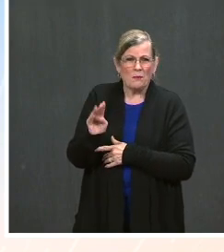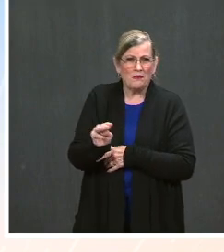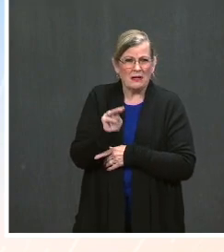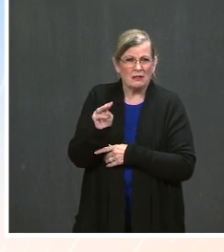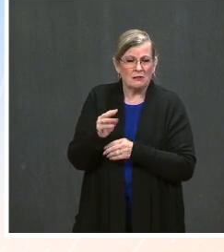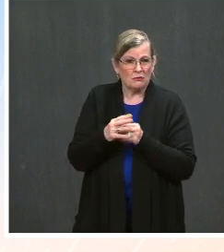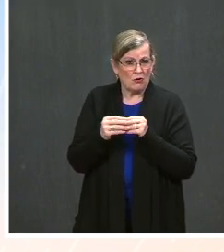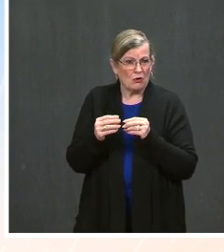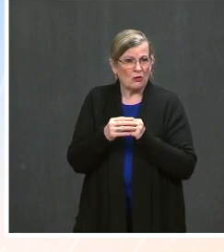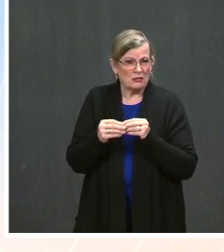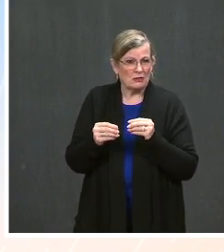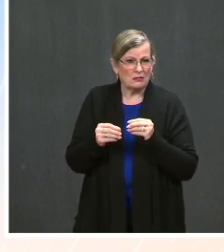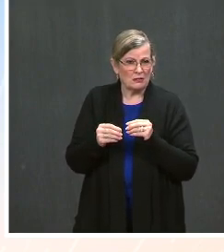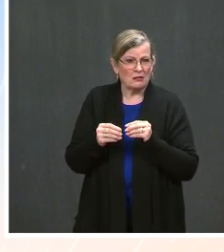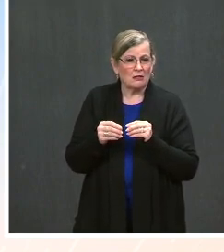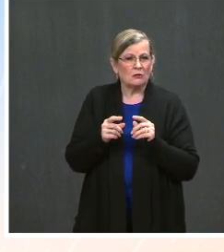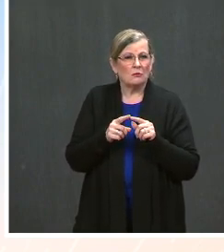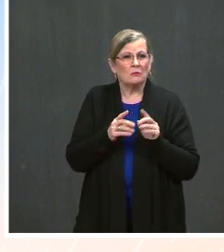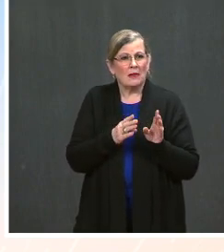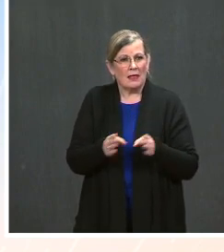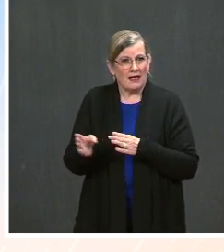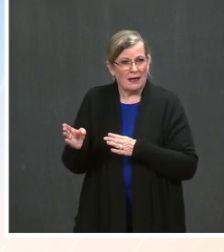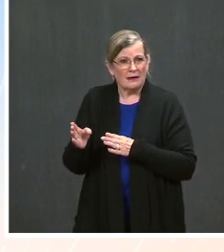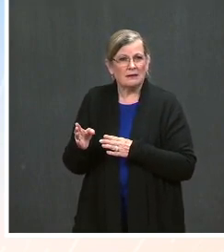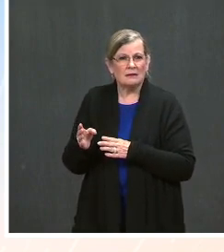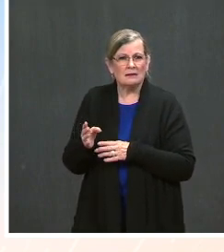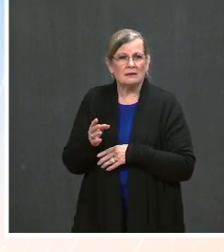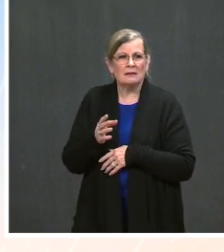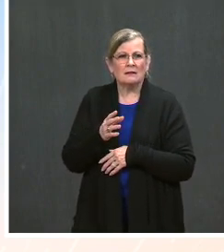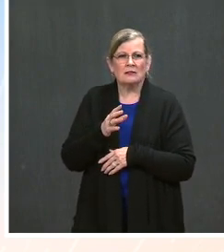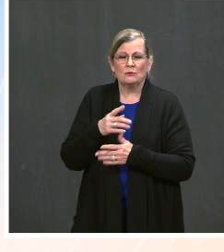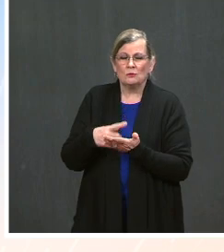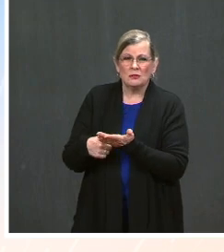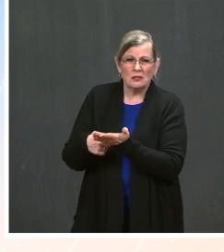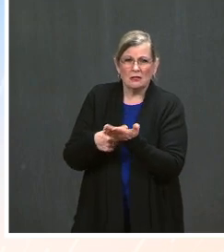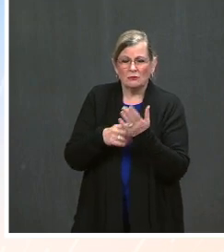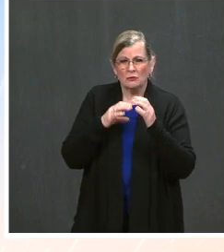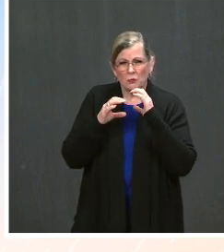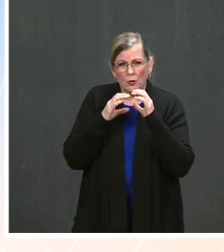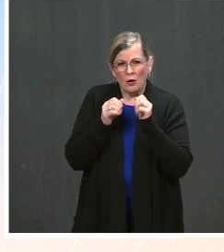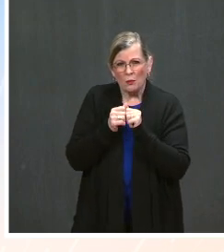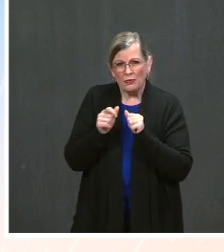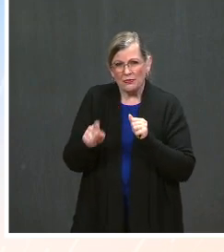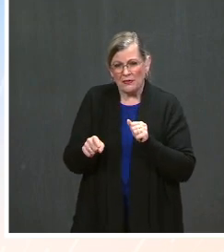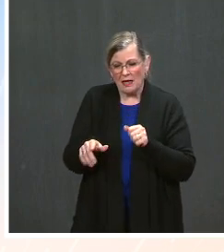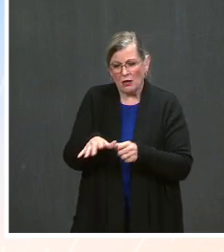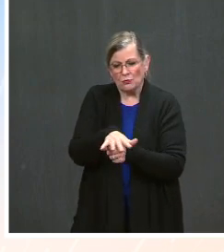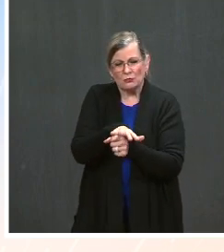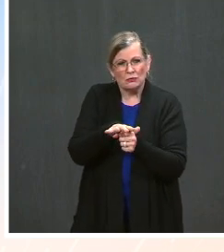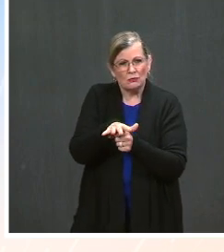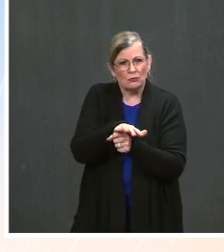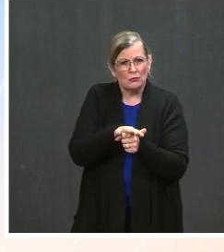continuing to communicate directly with the region. And we also will continue to reiterate that our policy remains in place